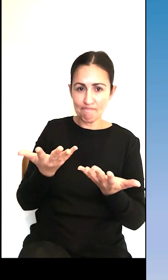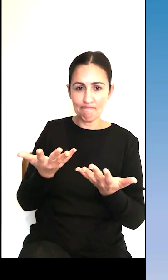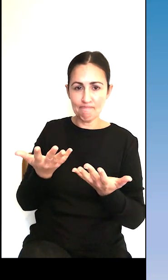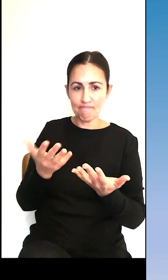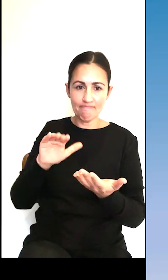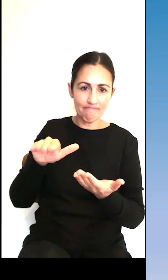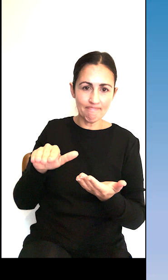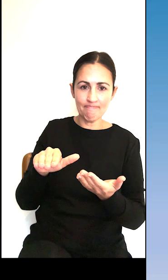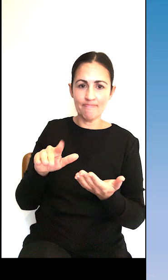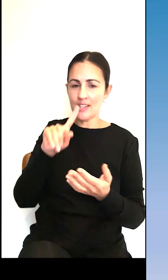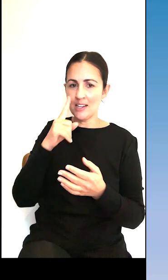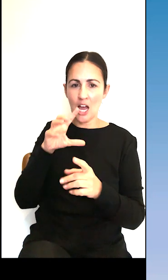go away with what you needed from this.